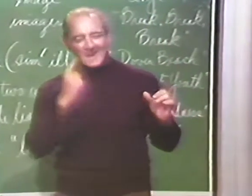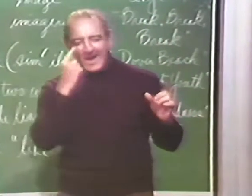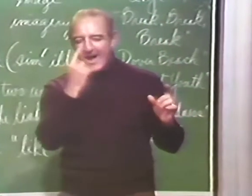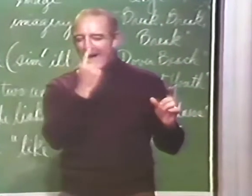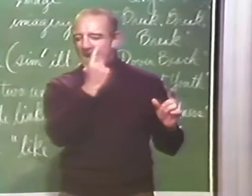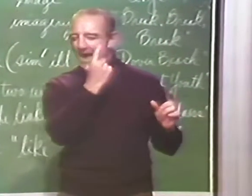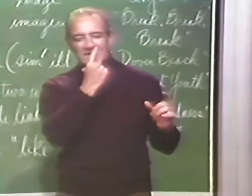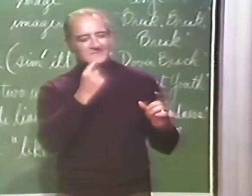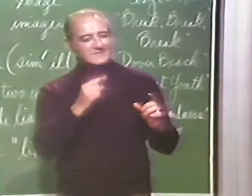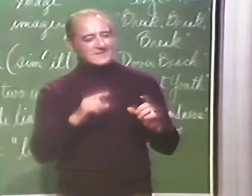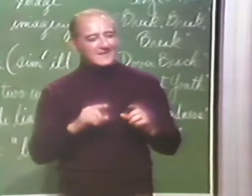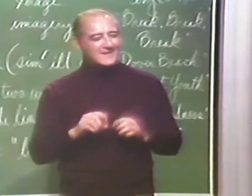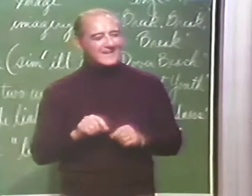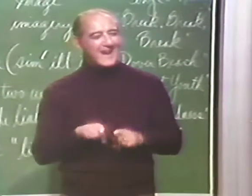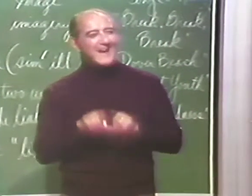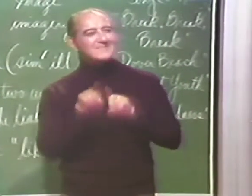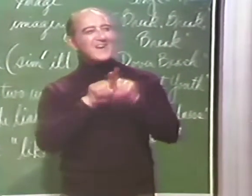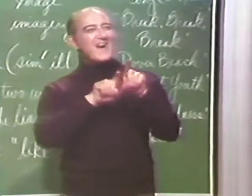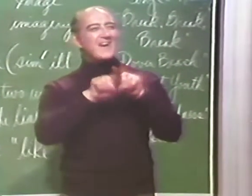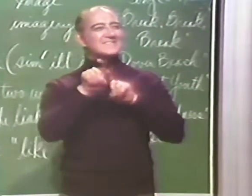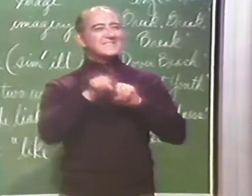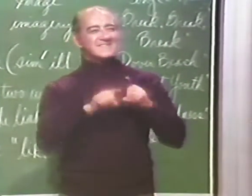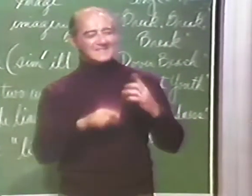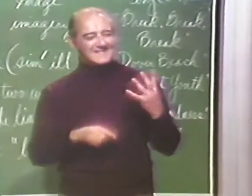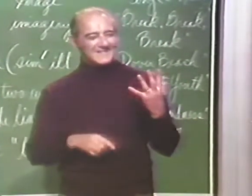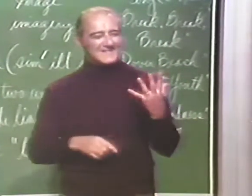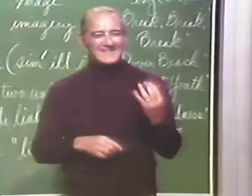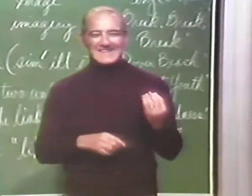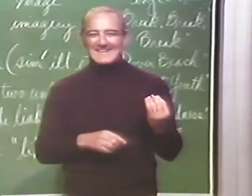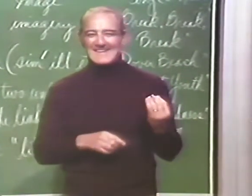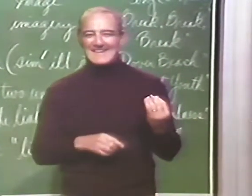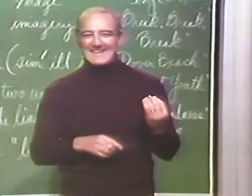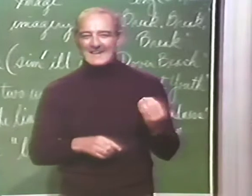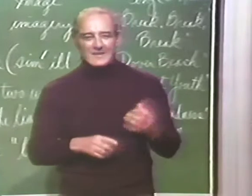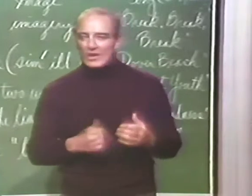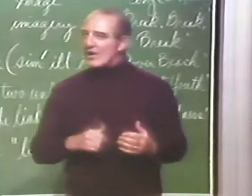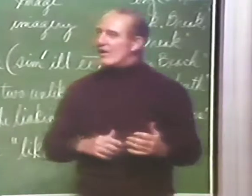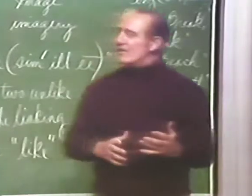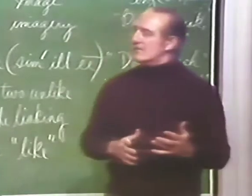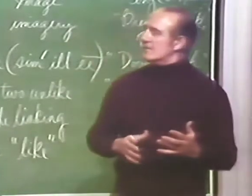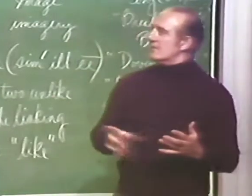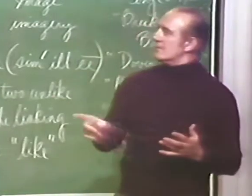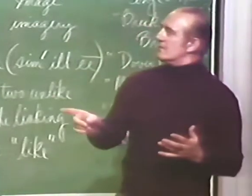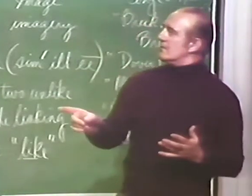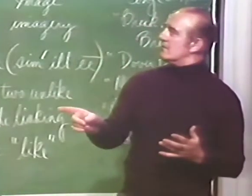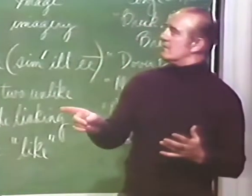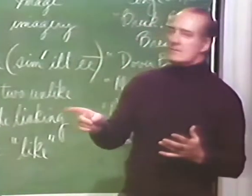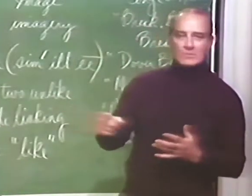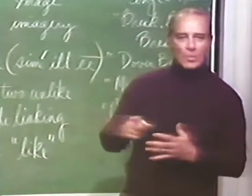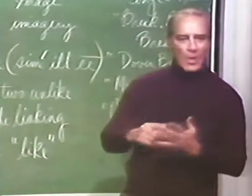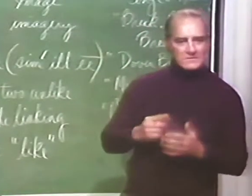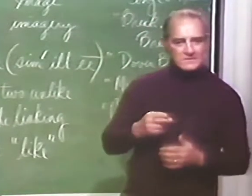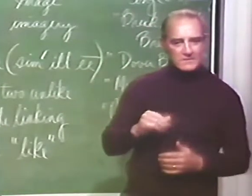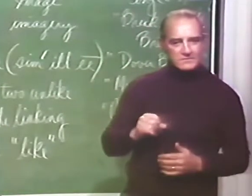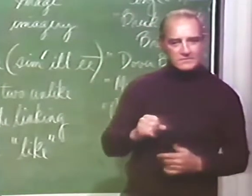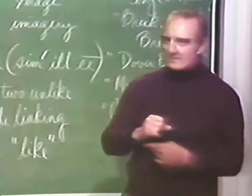"YOU'VE EYES LIKE STARS." GIRL...